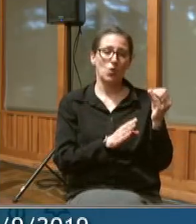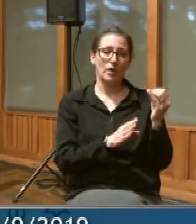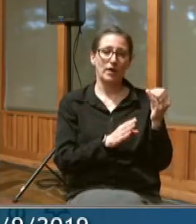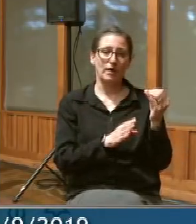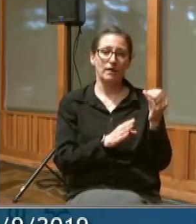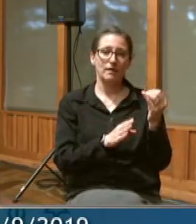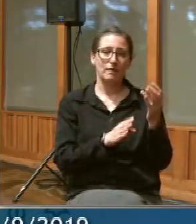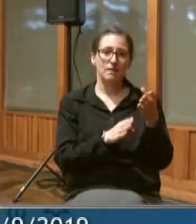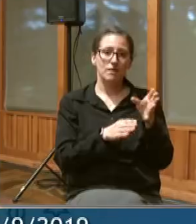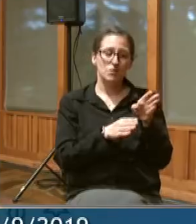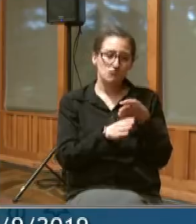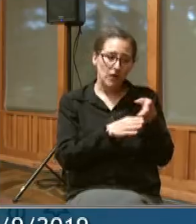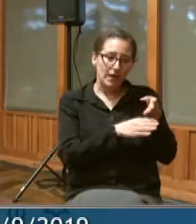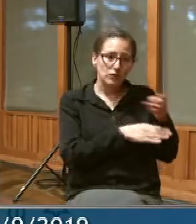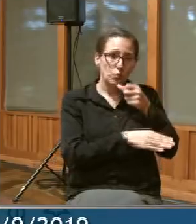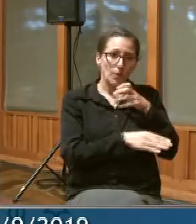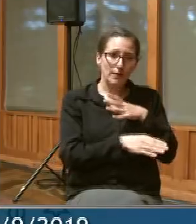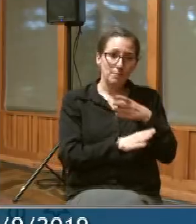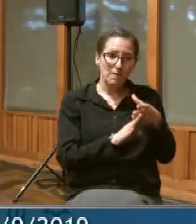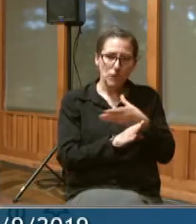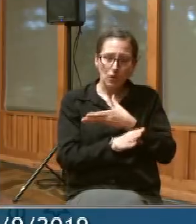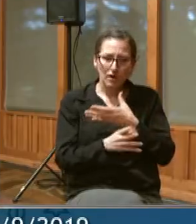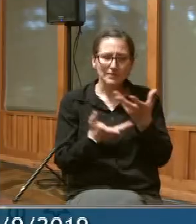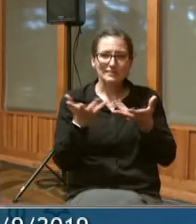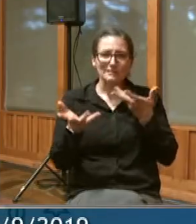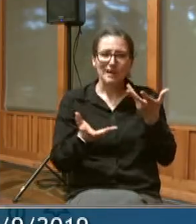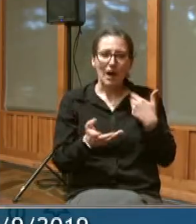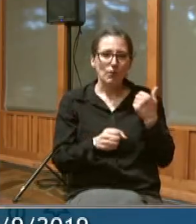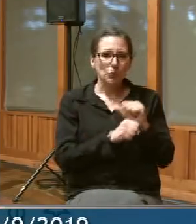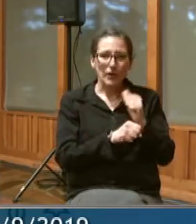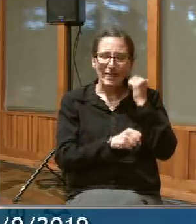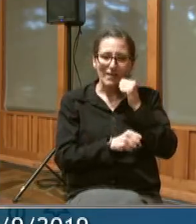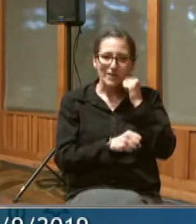LIKE MY OWN. BEFORE I WAS A TRADES WOMAN I